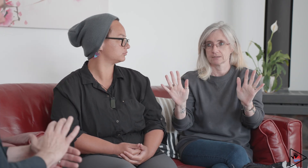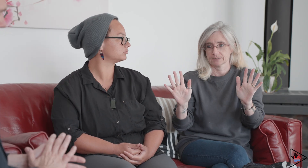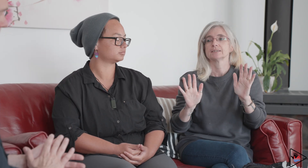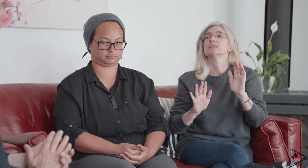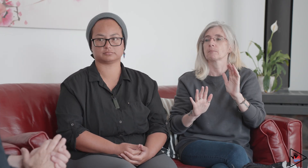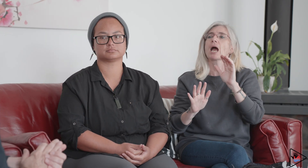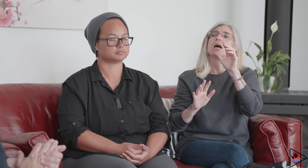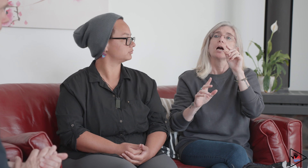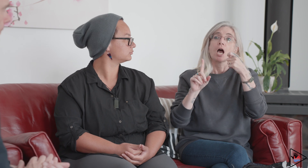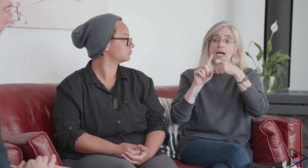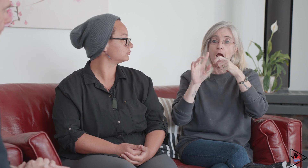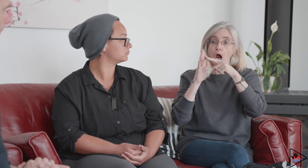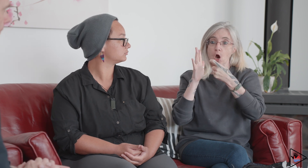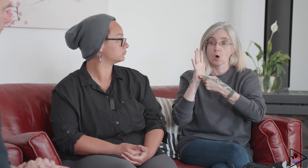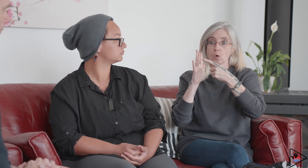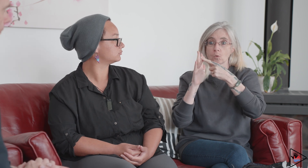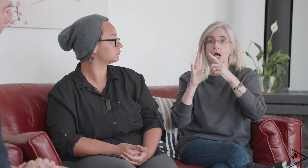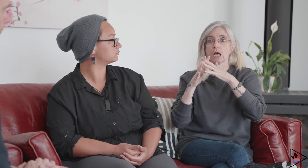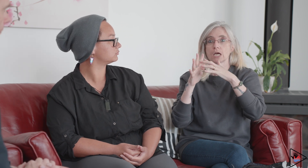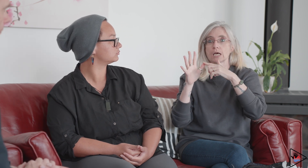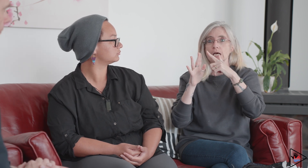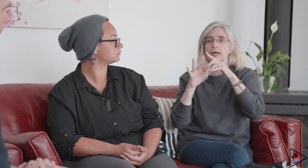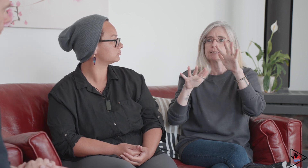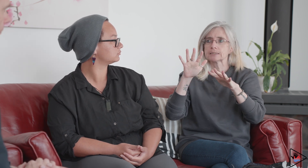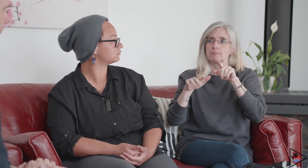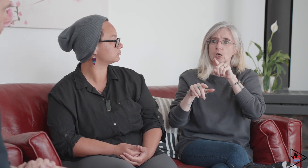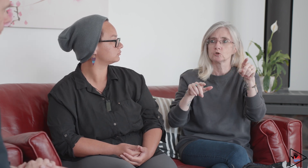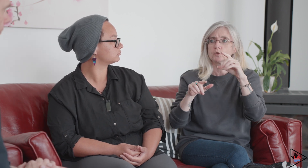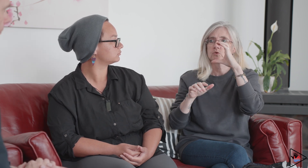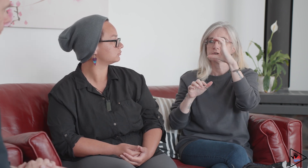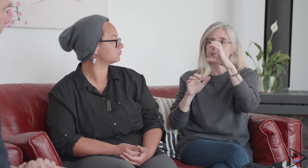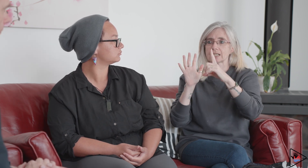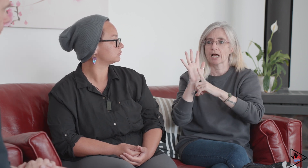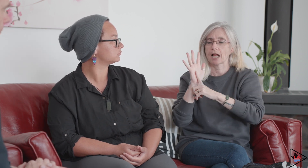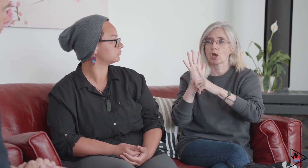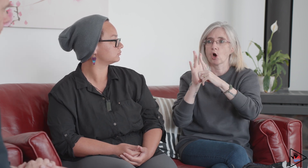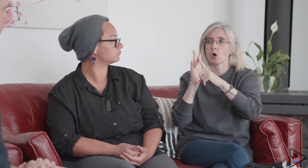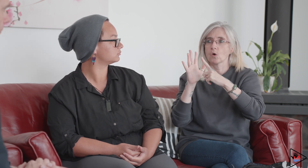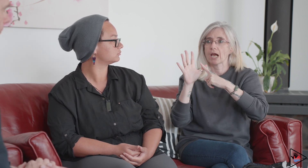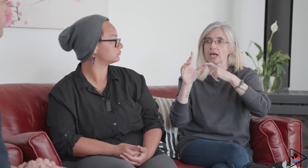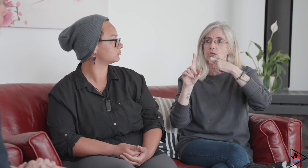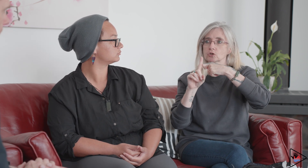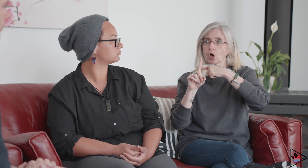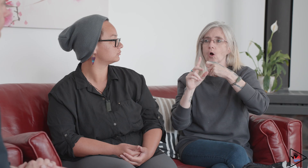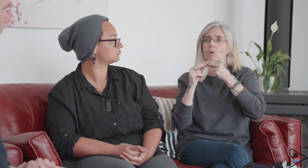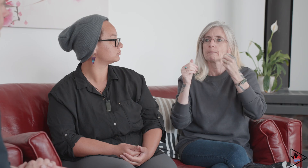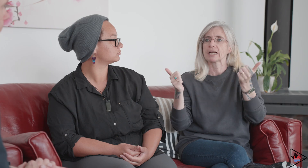two different signs there, Cheree. Yeah, there are two different signs. Korowai is really like,